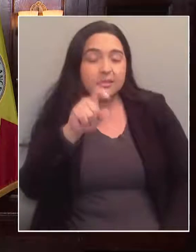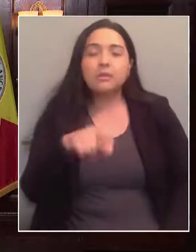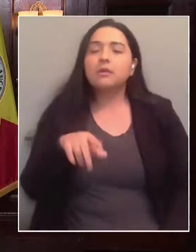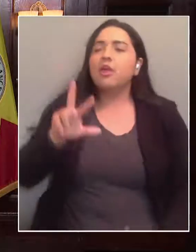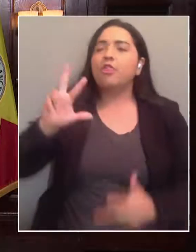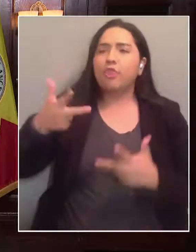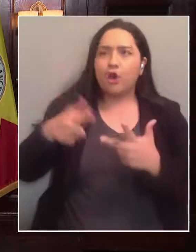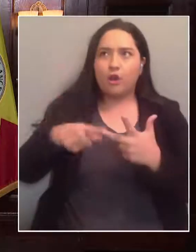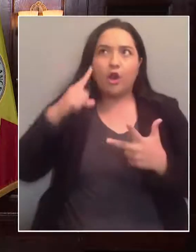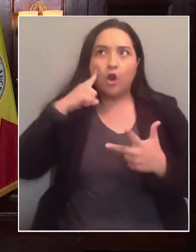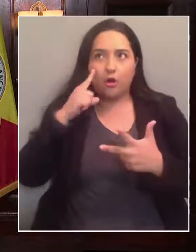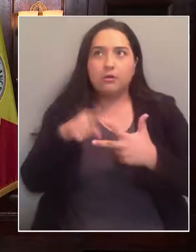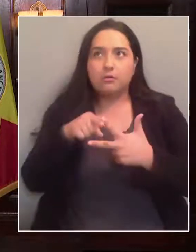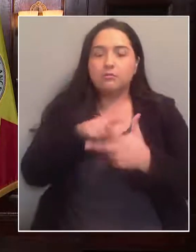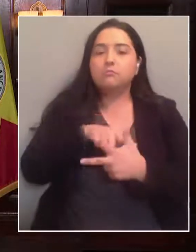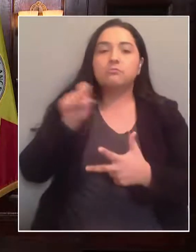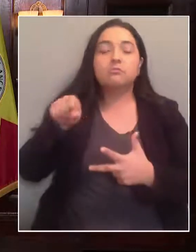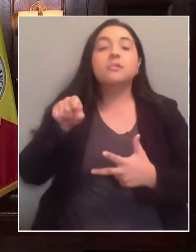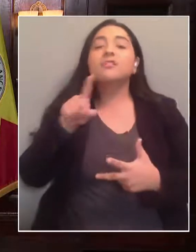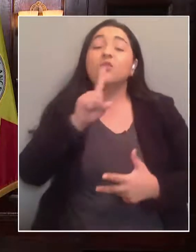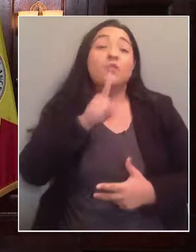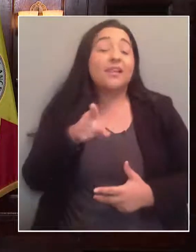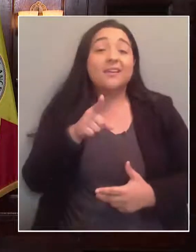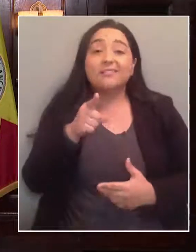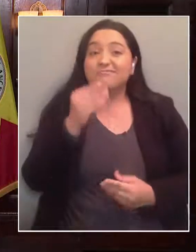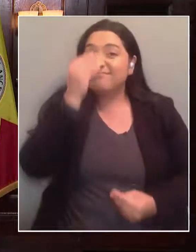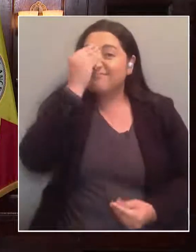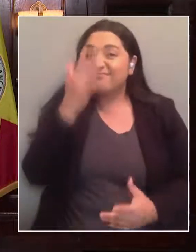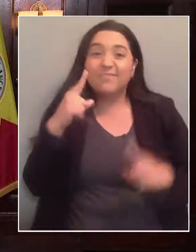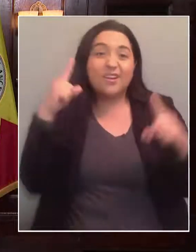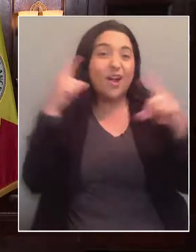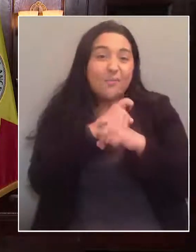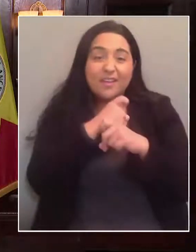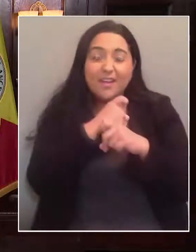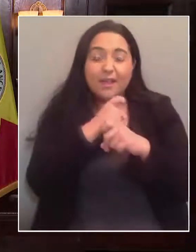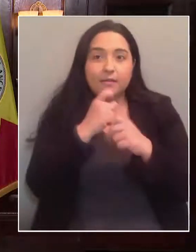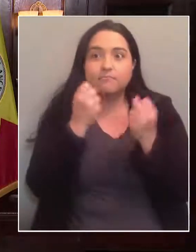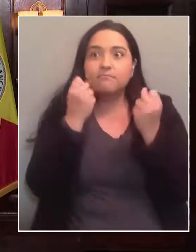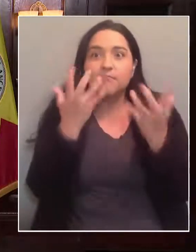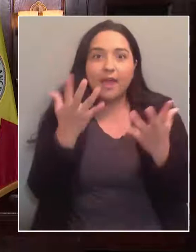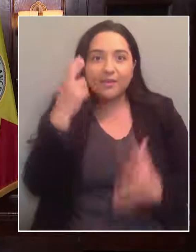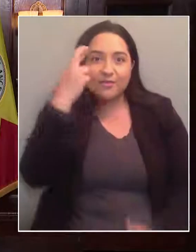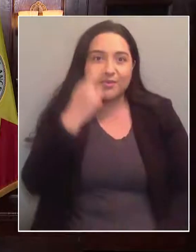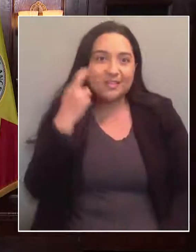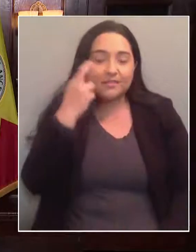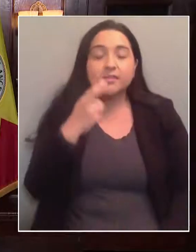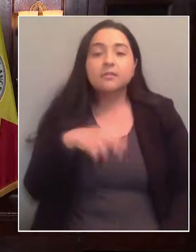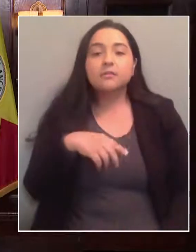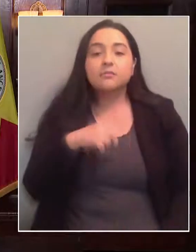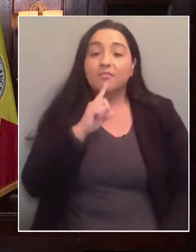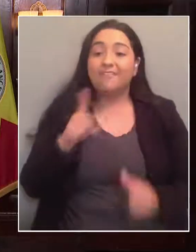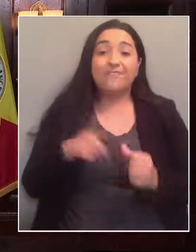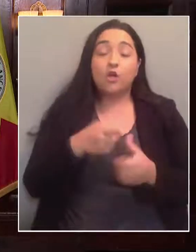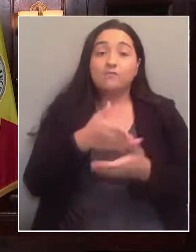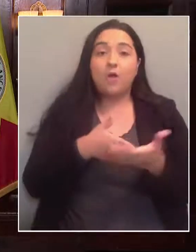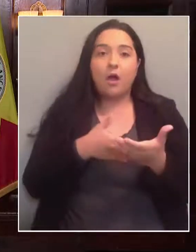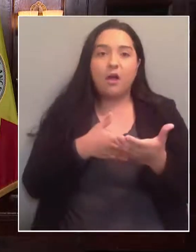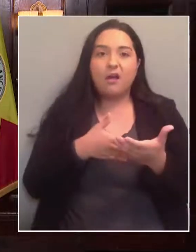HEARD THE THIRD ONE BUT I GOT THE FIRST TWO. THE FIRST PART OF IT, THIS IS SOMETHING NEW.